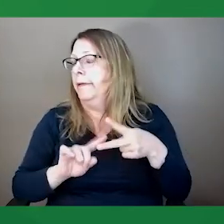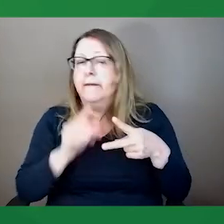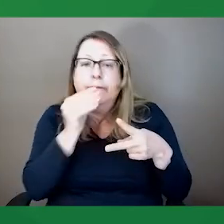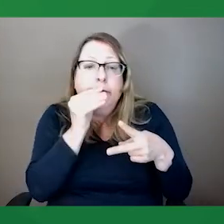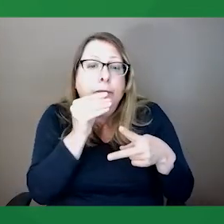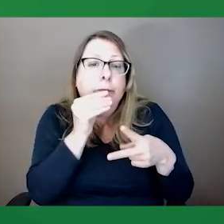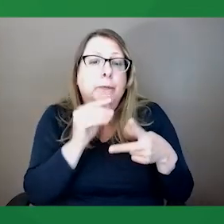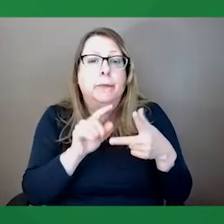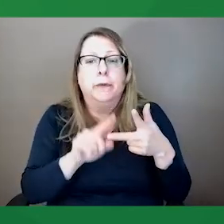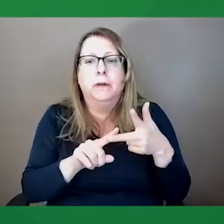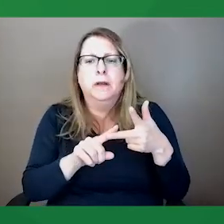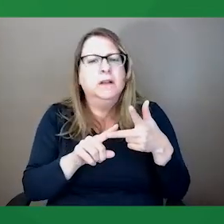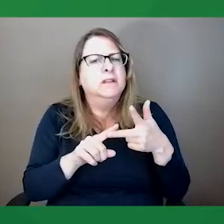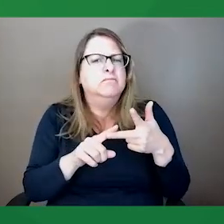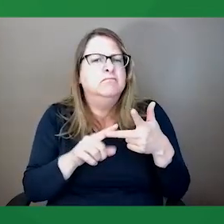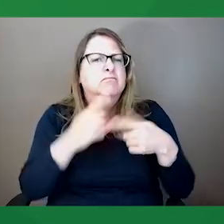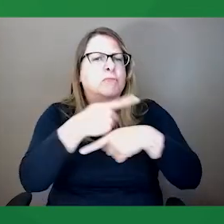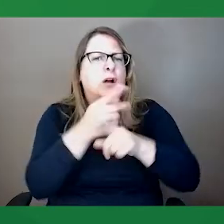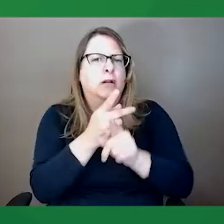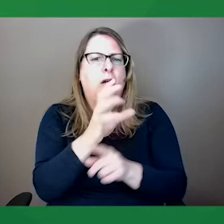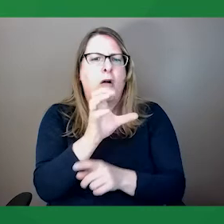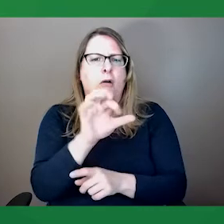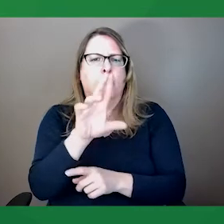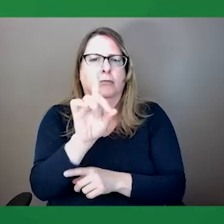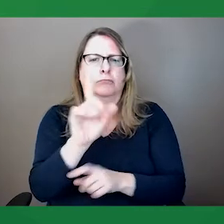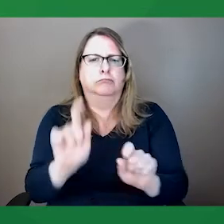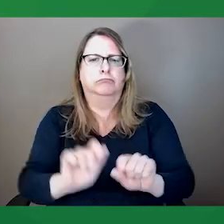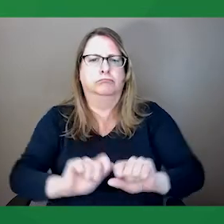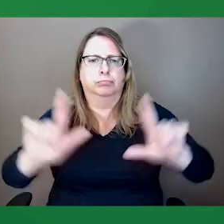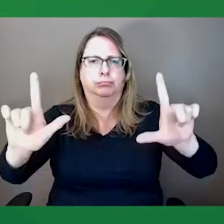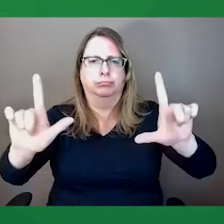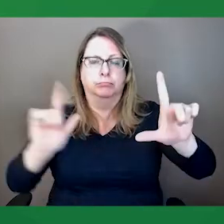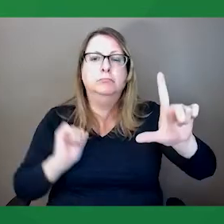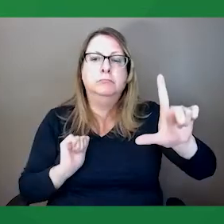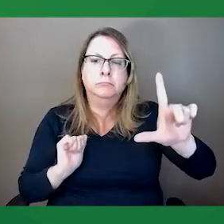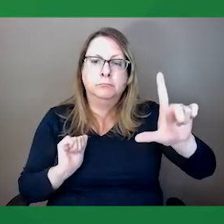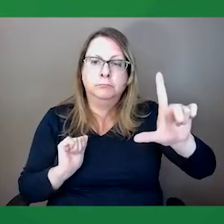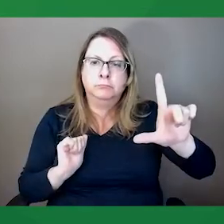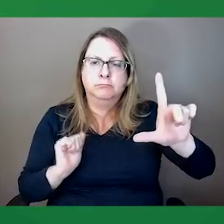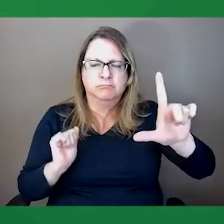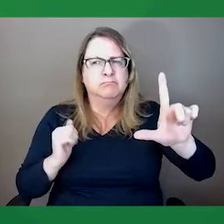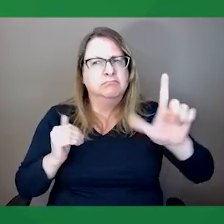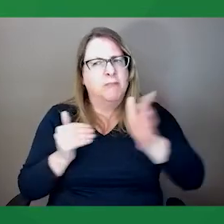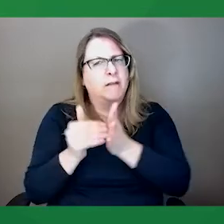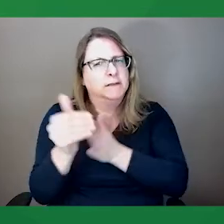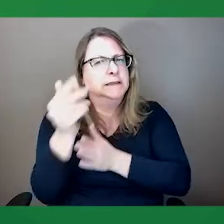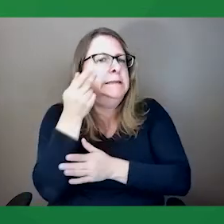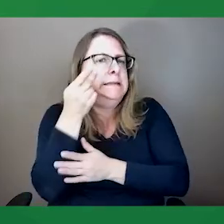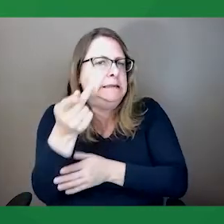either clothing or food or whatever, you will find yourself with a product card.